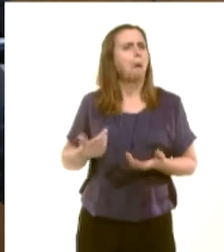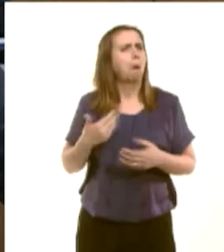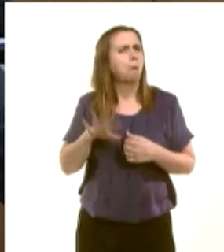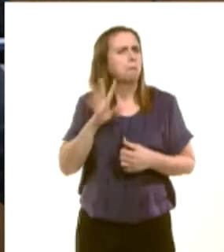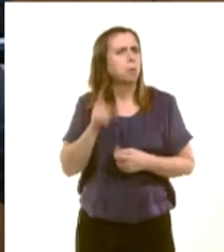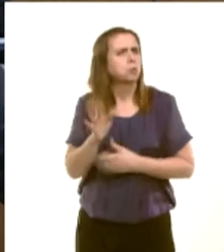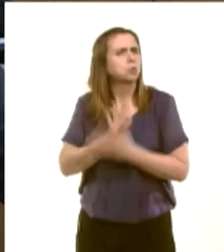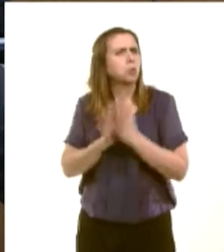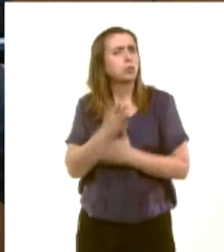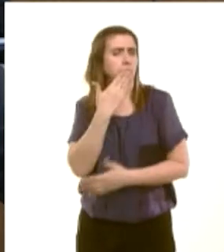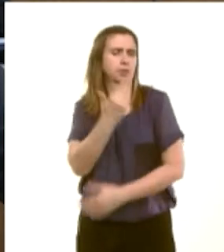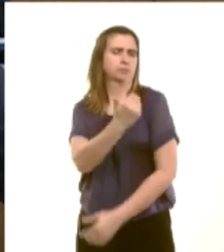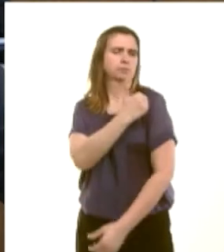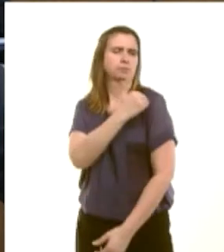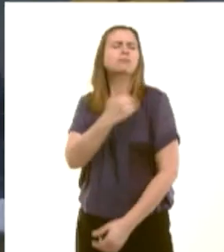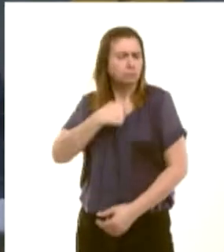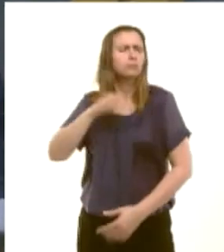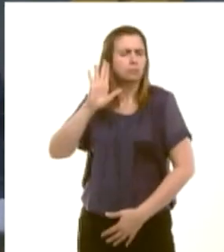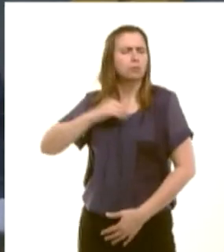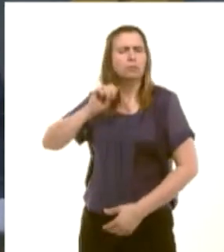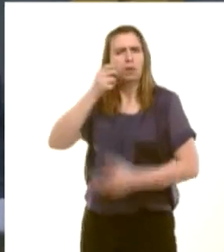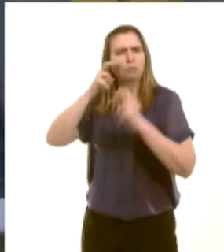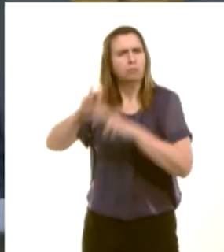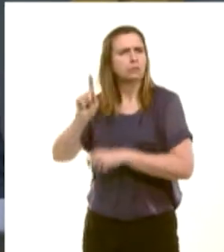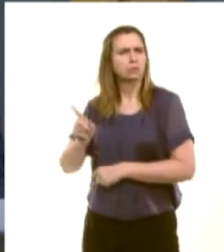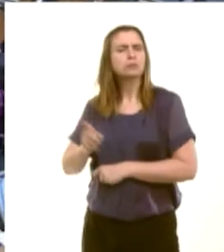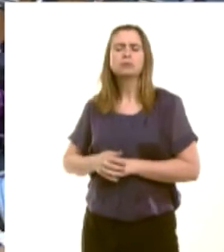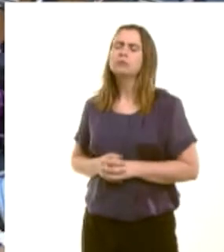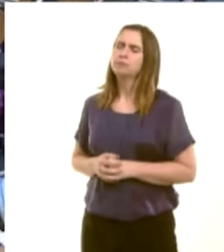those on to me, of course Iíd be willing to look at that for him.